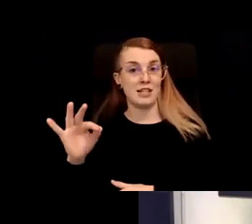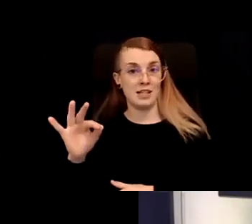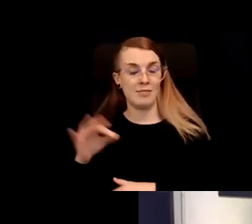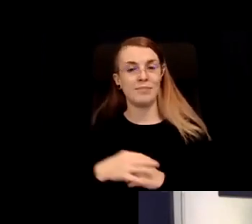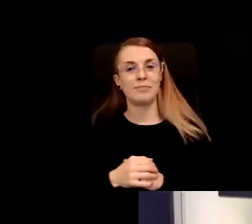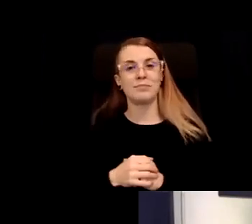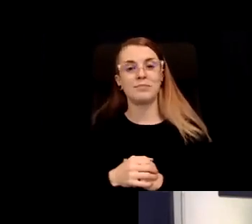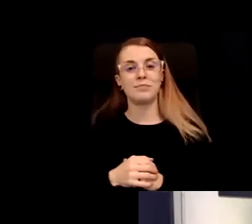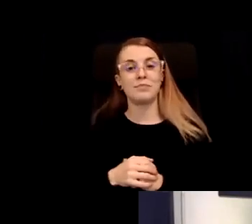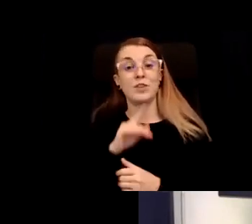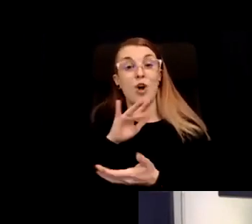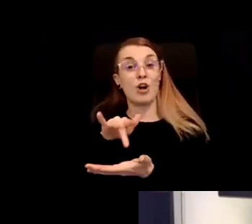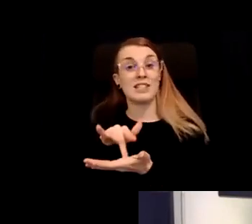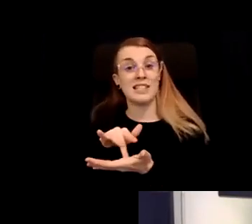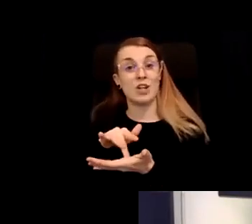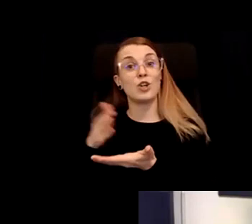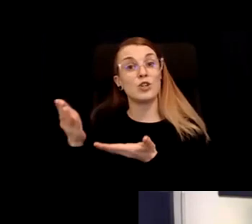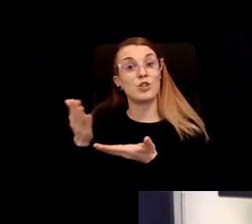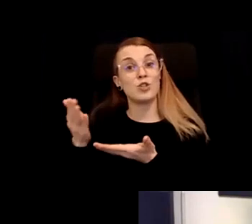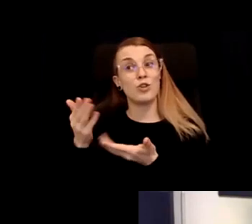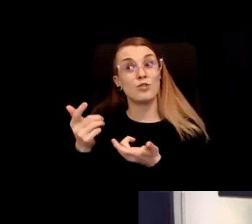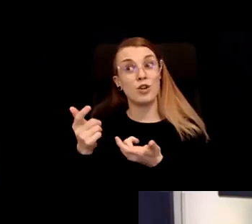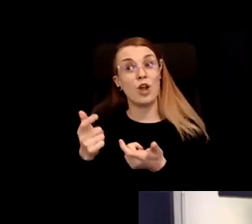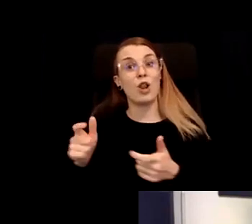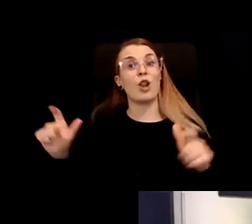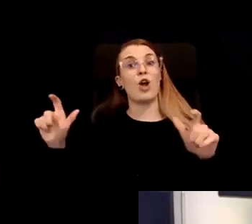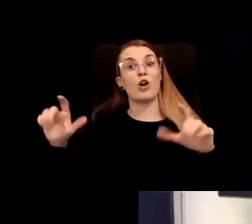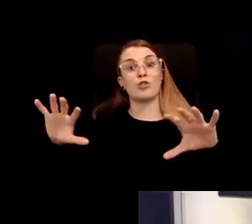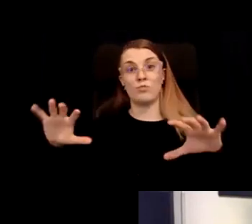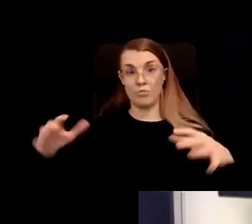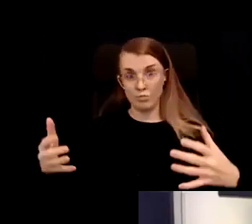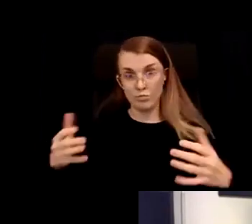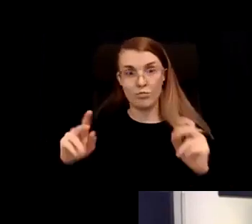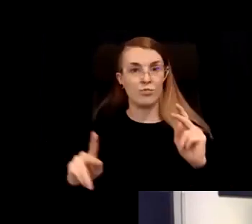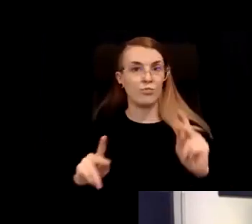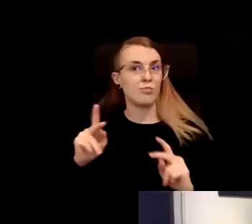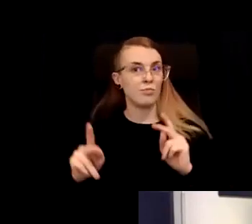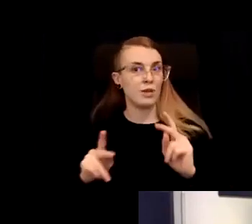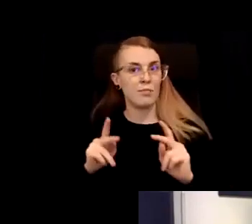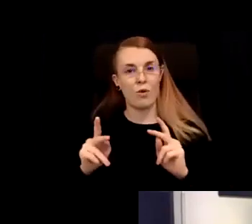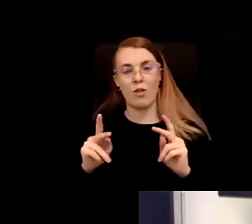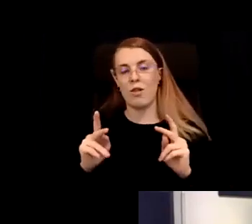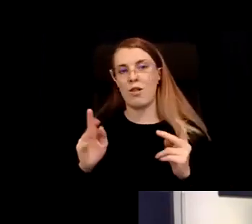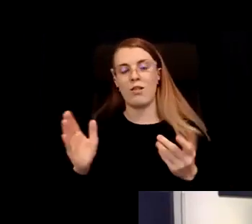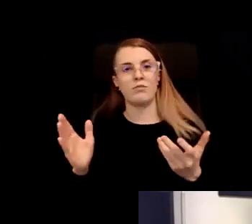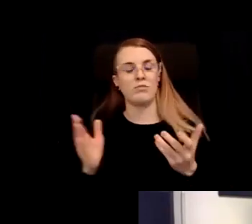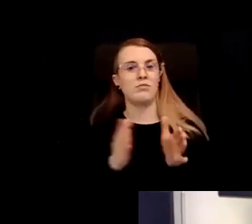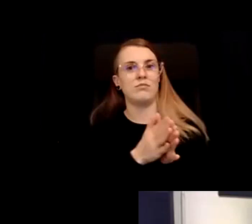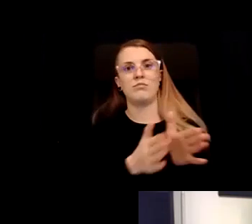While our center serves as a large population of a very broad geographic area, we are dedicated